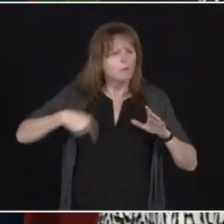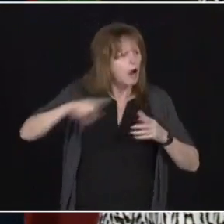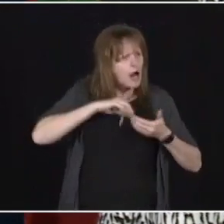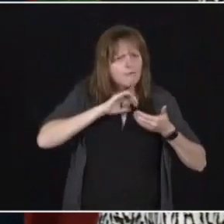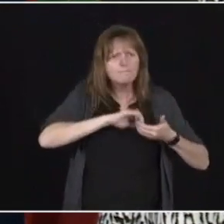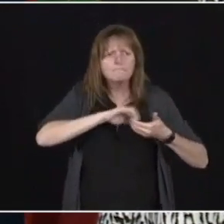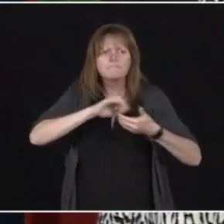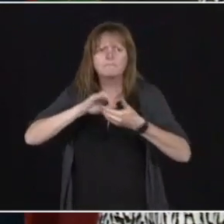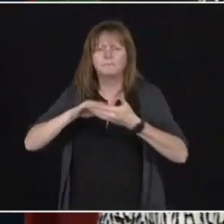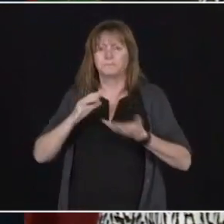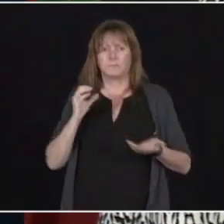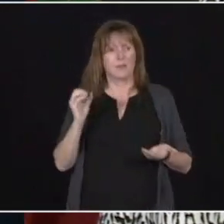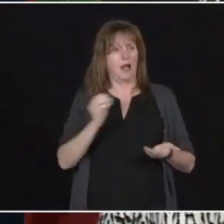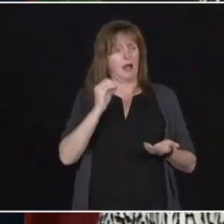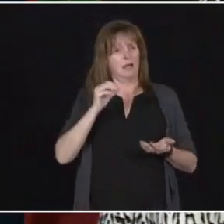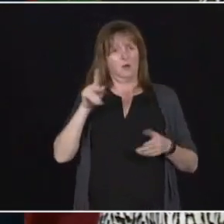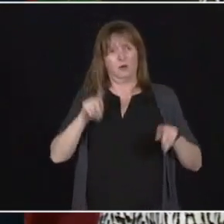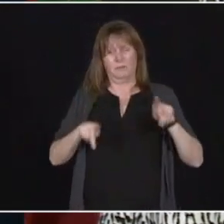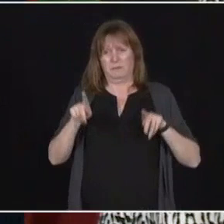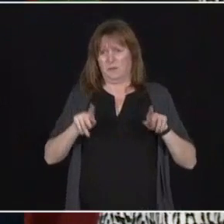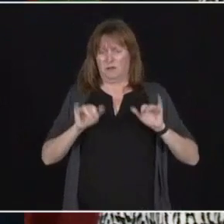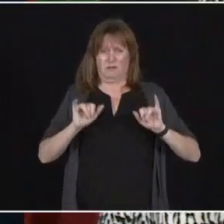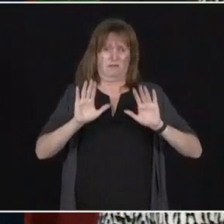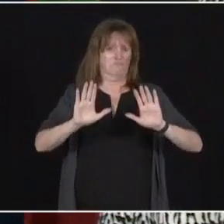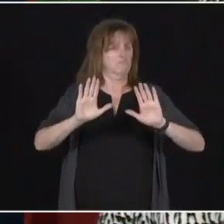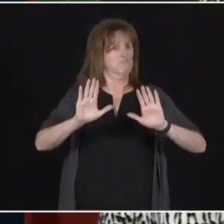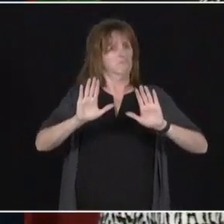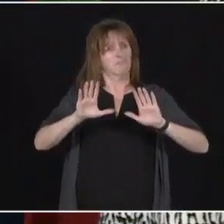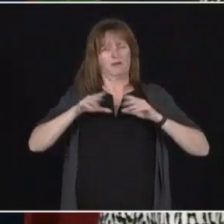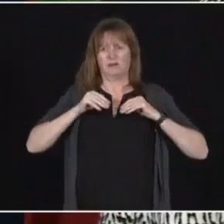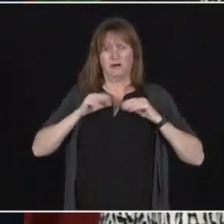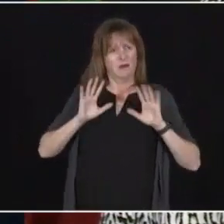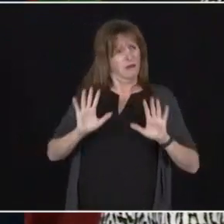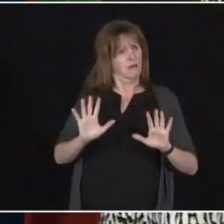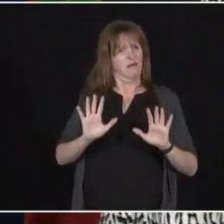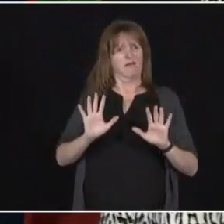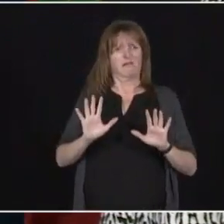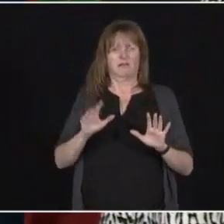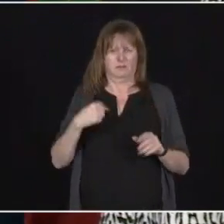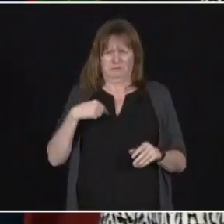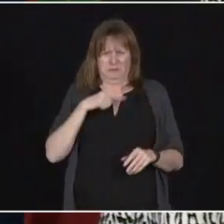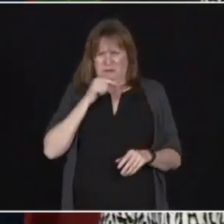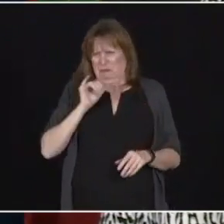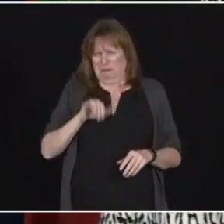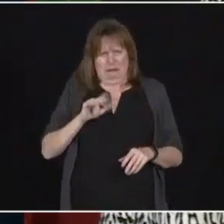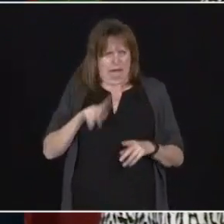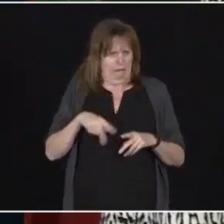We stand together. It doesn't matter what clinical stripe you are from, we happen working together, all three